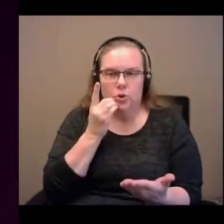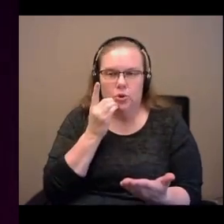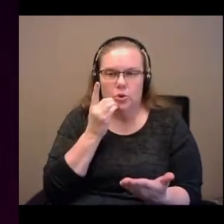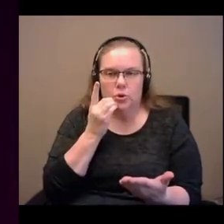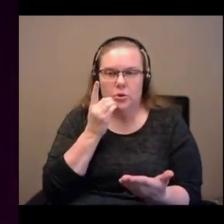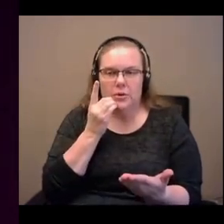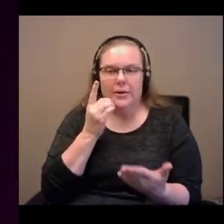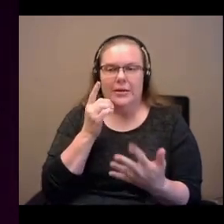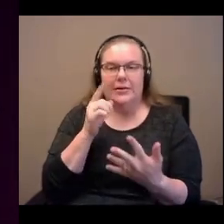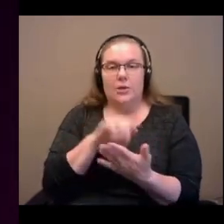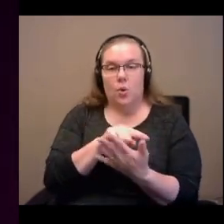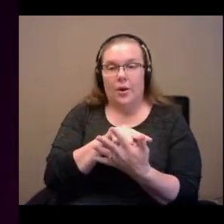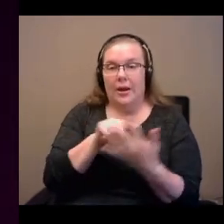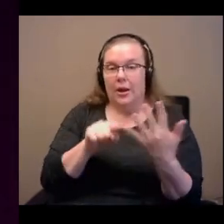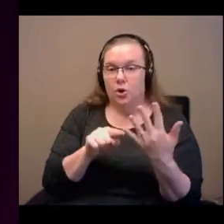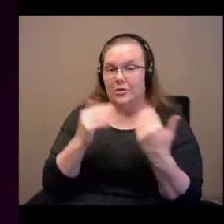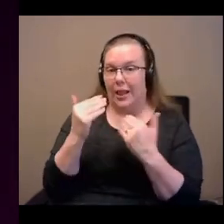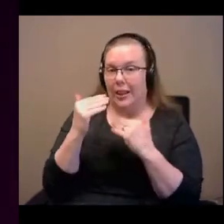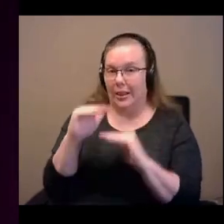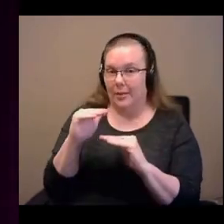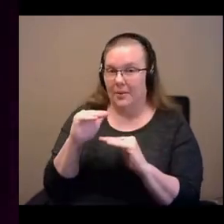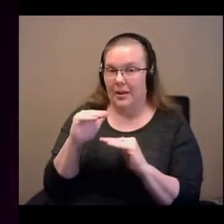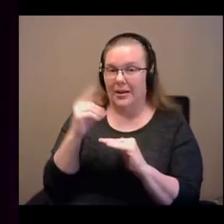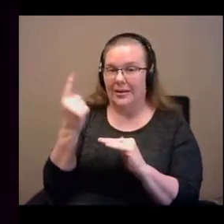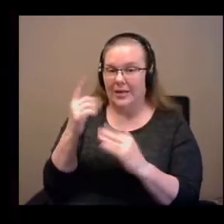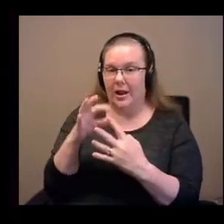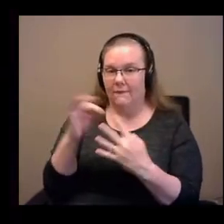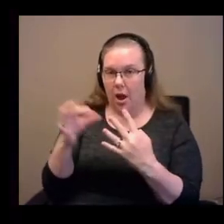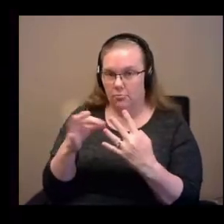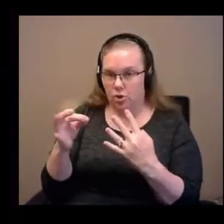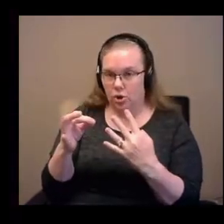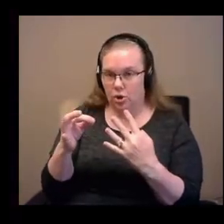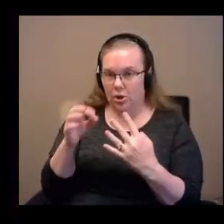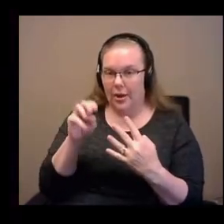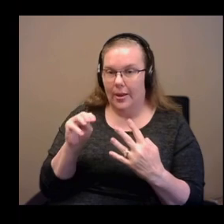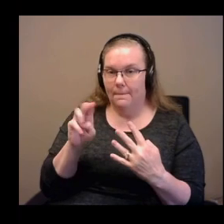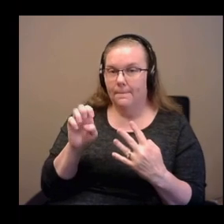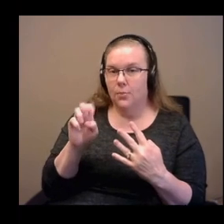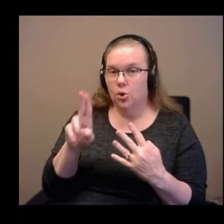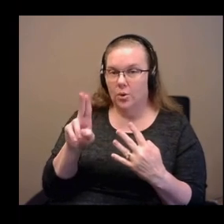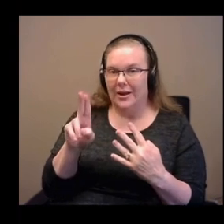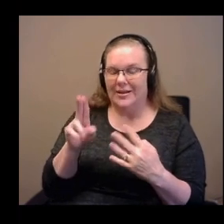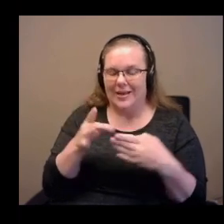limited set of options called a menu. Choose from within that choice set.” It’s guided choice. It’s